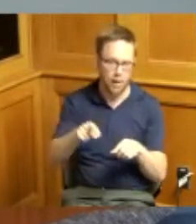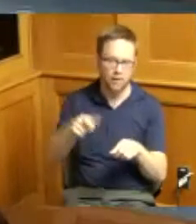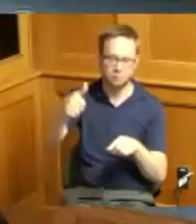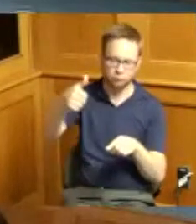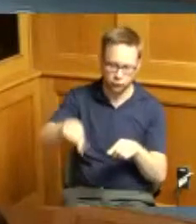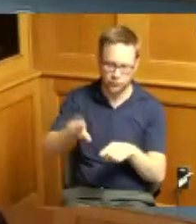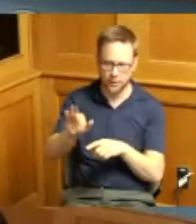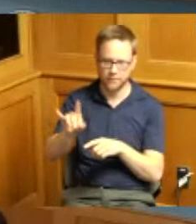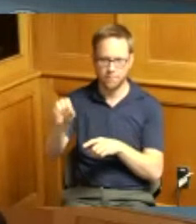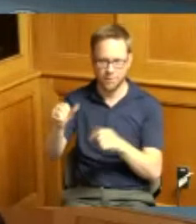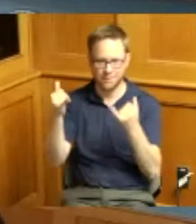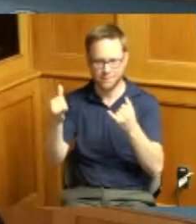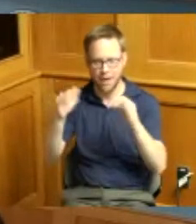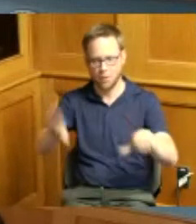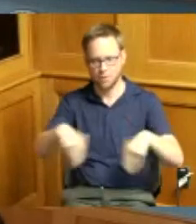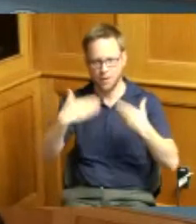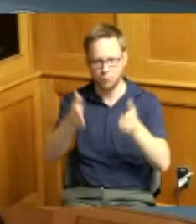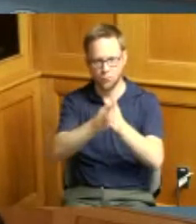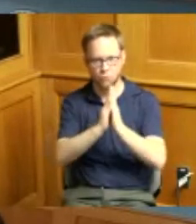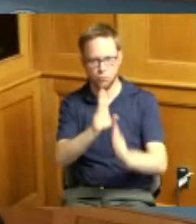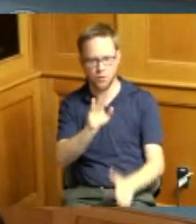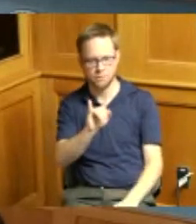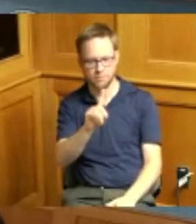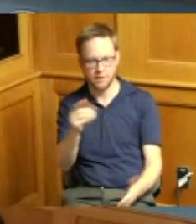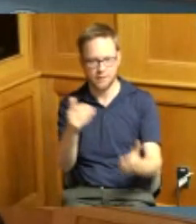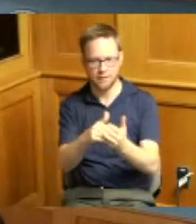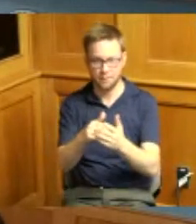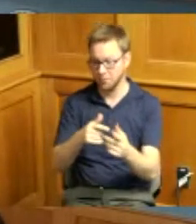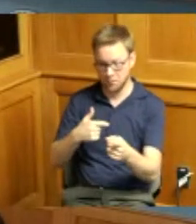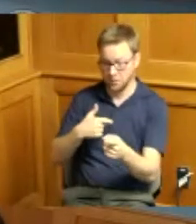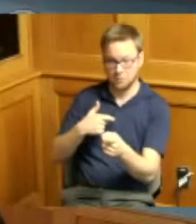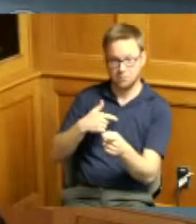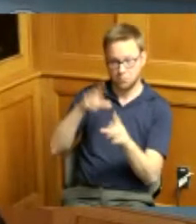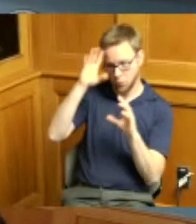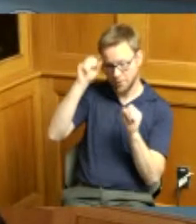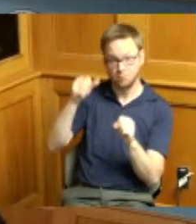yeah and I would have probably said not to wait because once you start then you